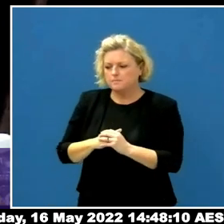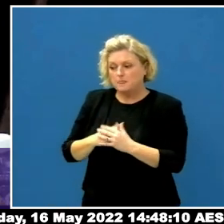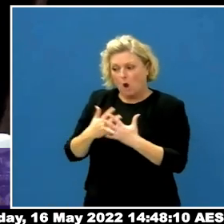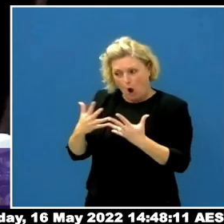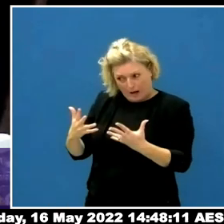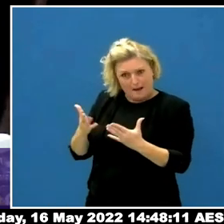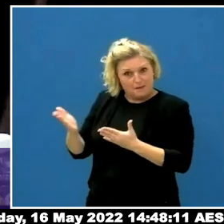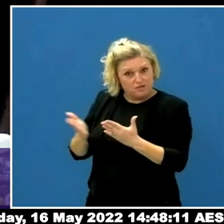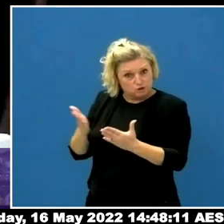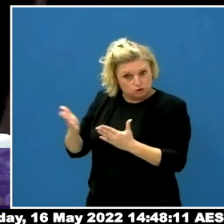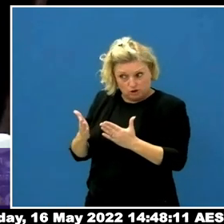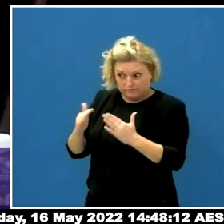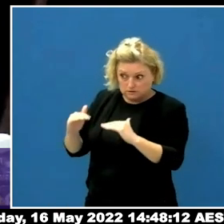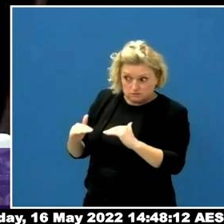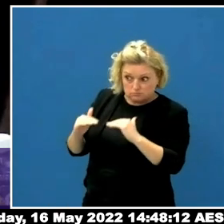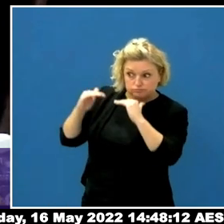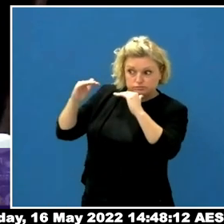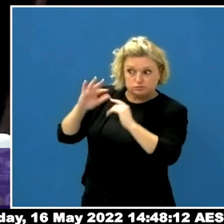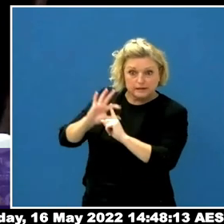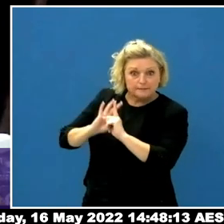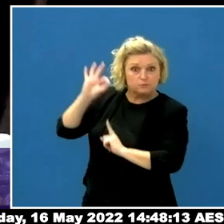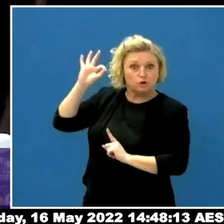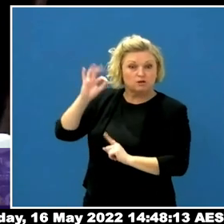No, it was still the same. Thank you.